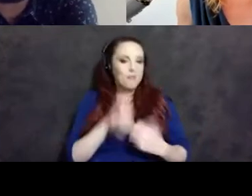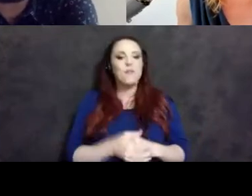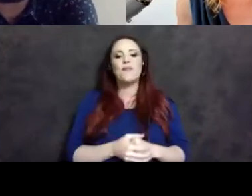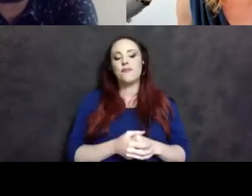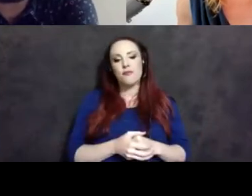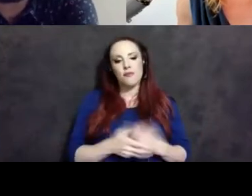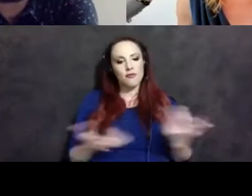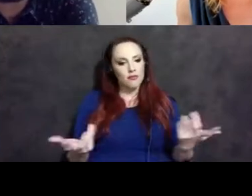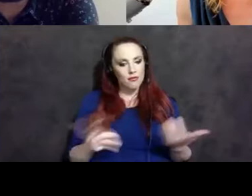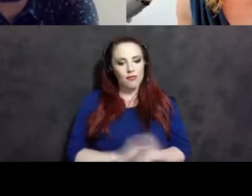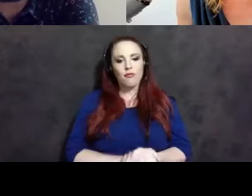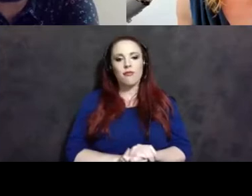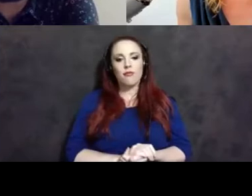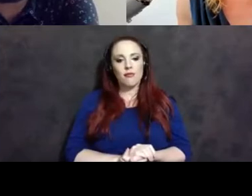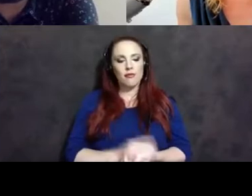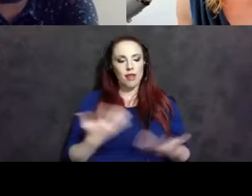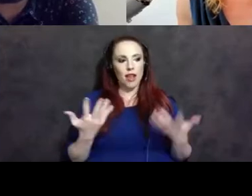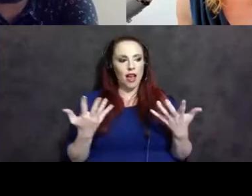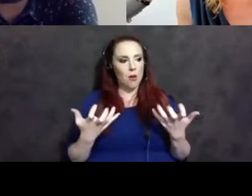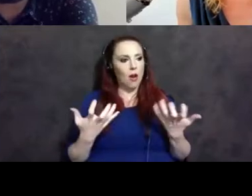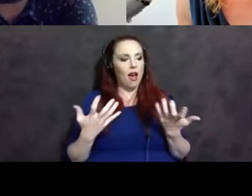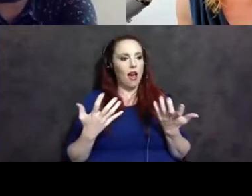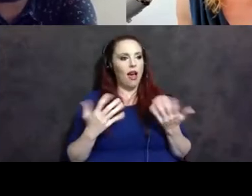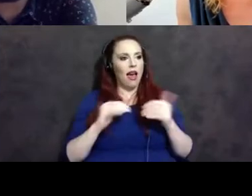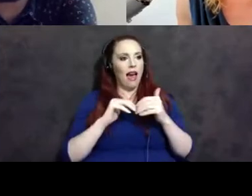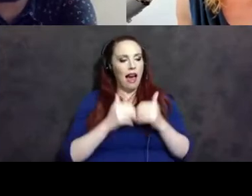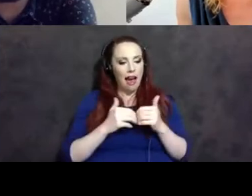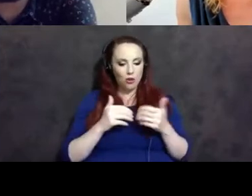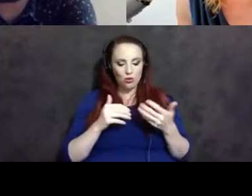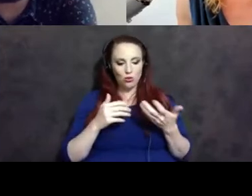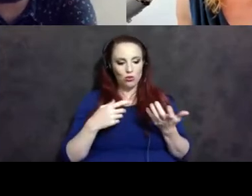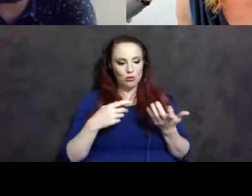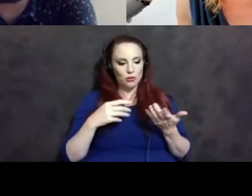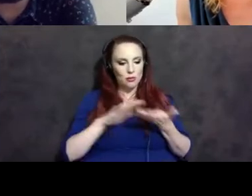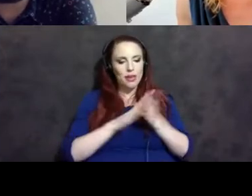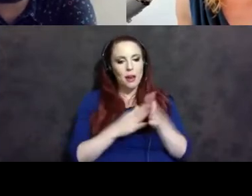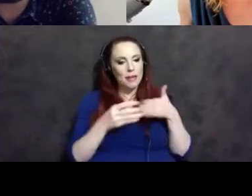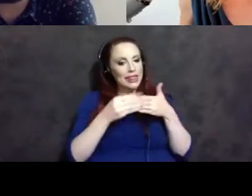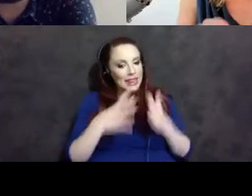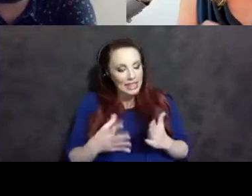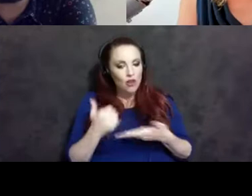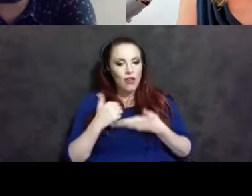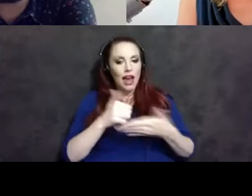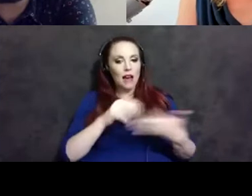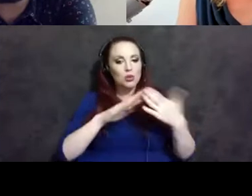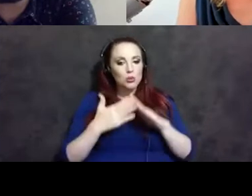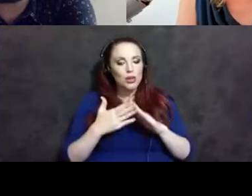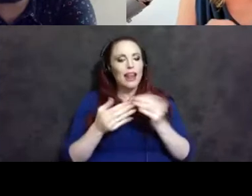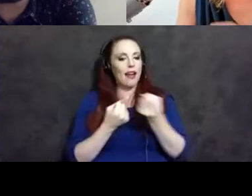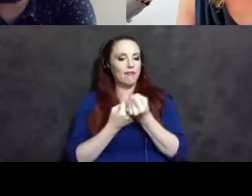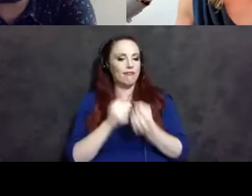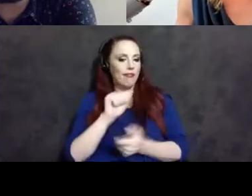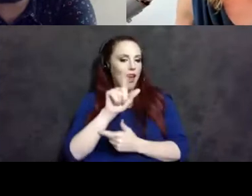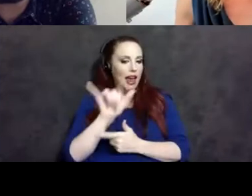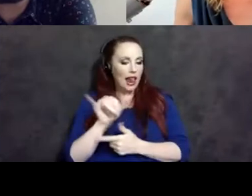How to be a leader that helps a community and also have an ally that supports our community.